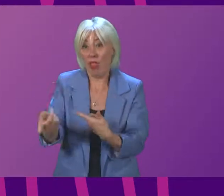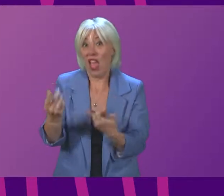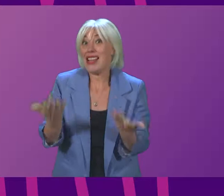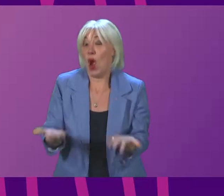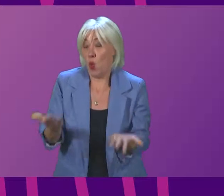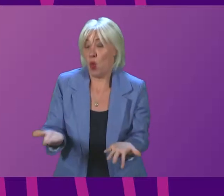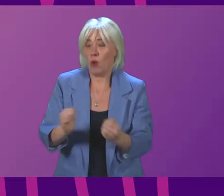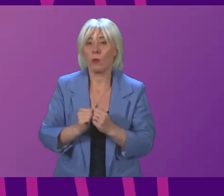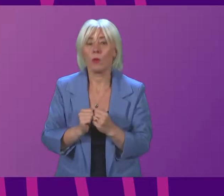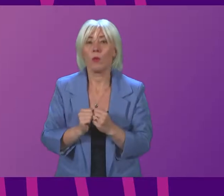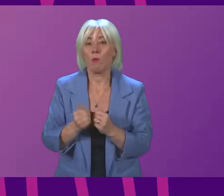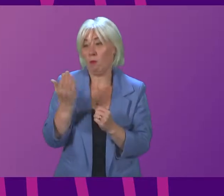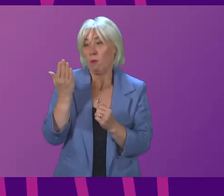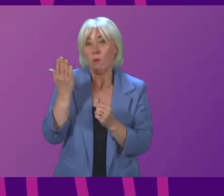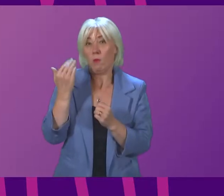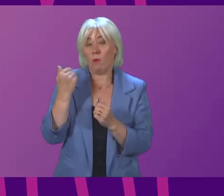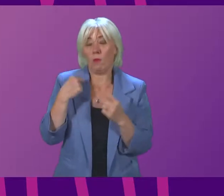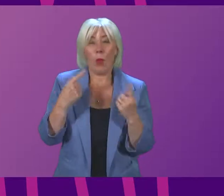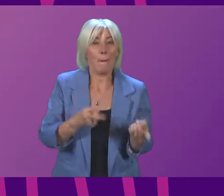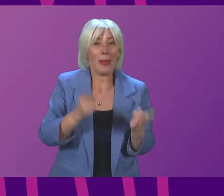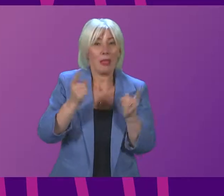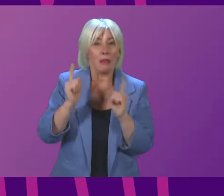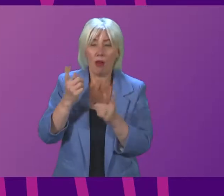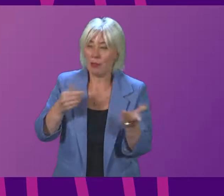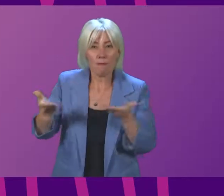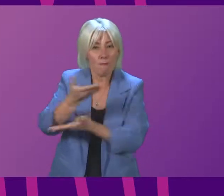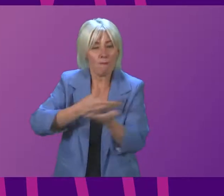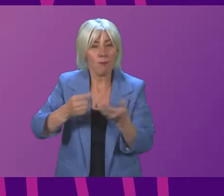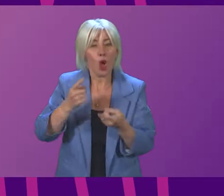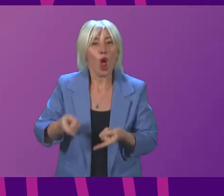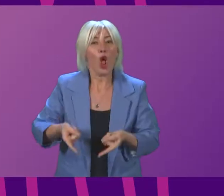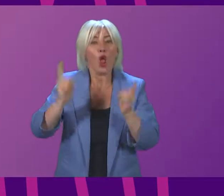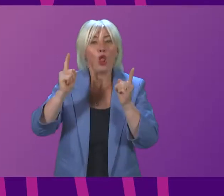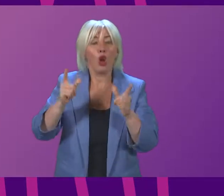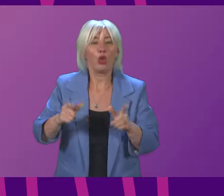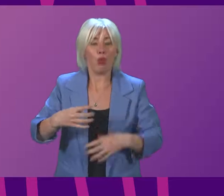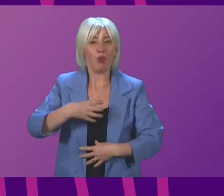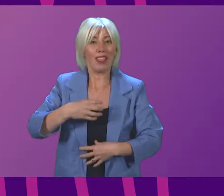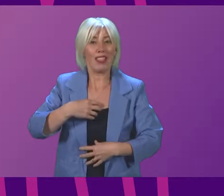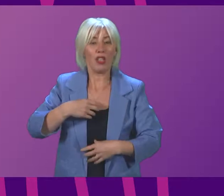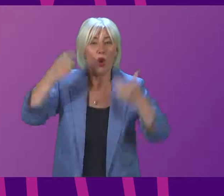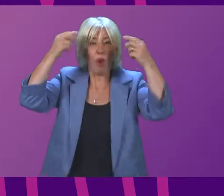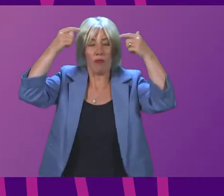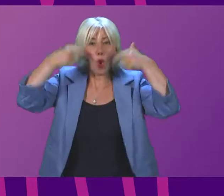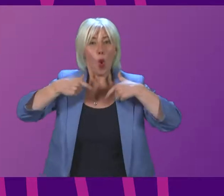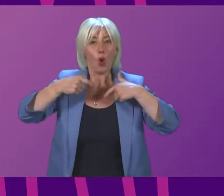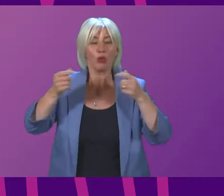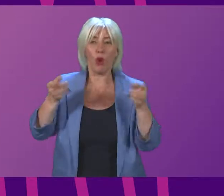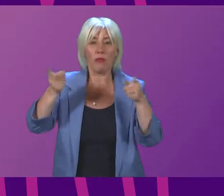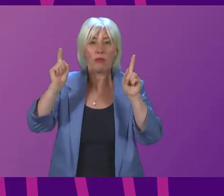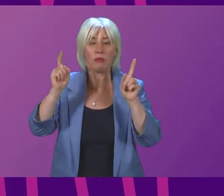Over the past months, ministers have been in discussions with the Lord President of the Court of Session to find a suitable chair for the inquiry,